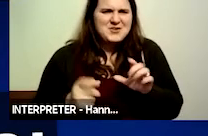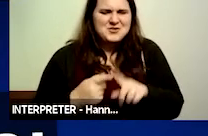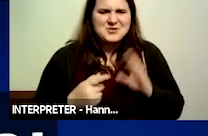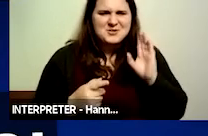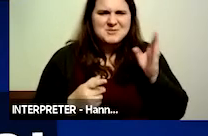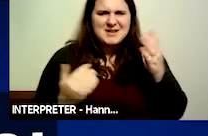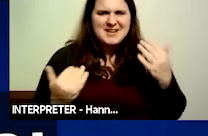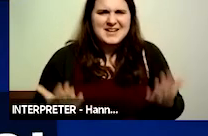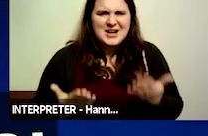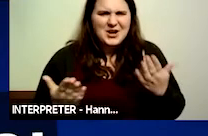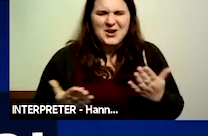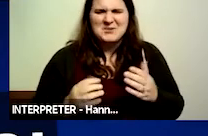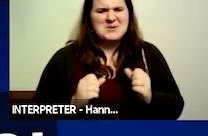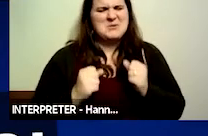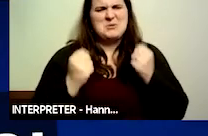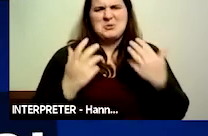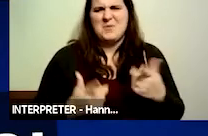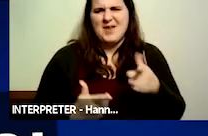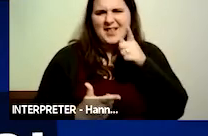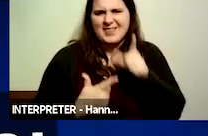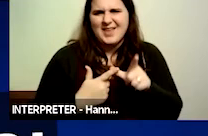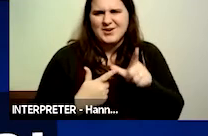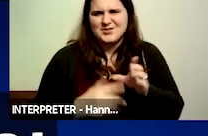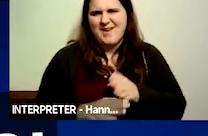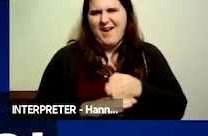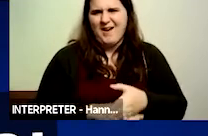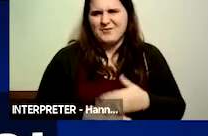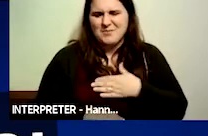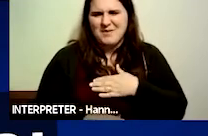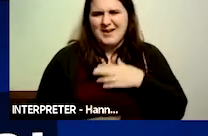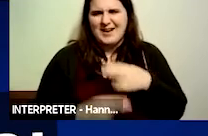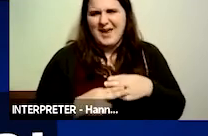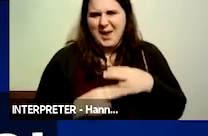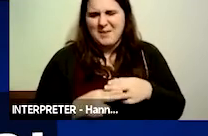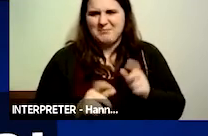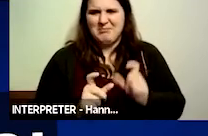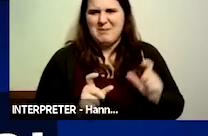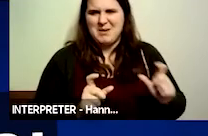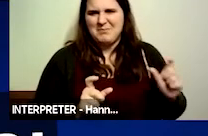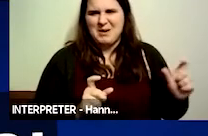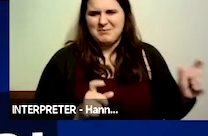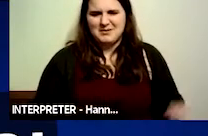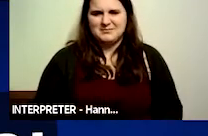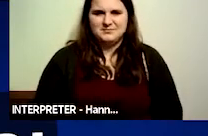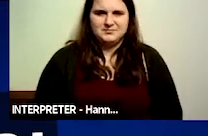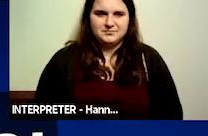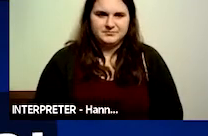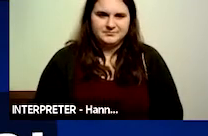Ben Woelk: That's kind of endemic to the field, I think. Ben Woelk: I think so. So yeah, so what, and I. Thanks,